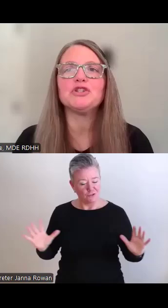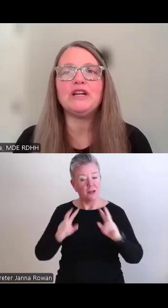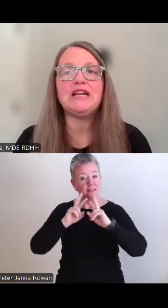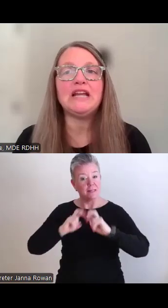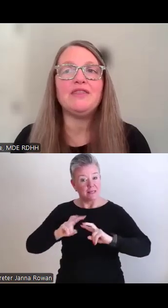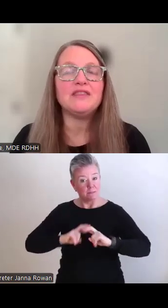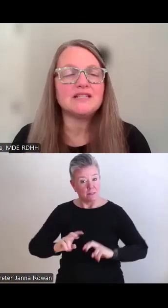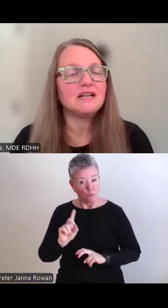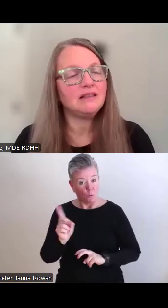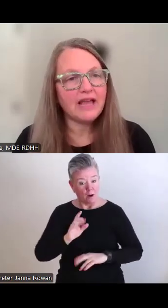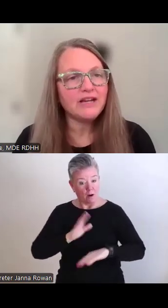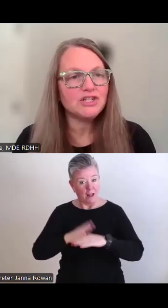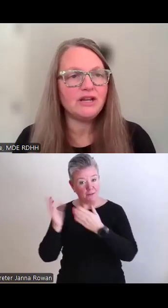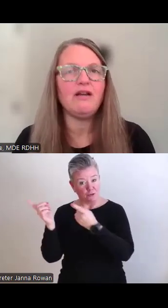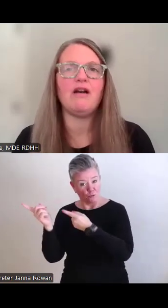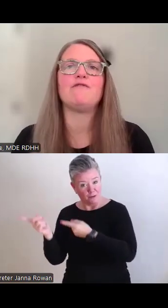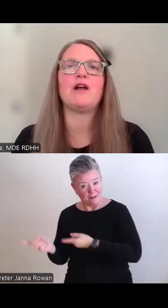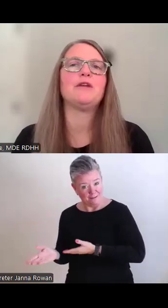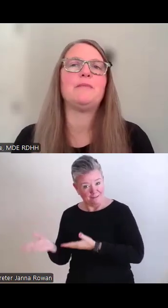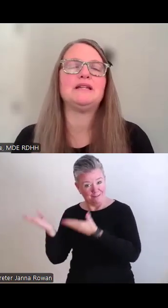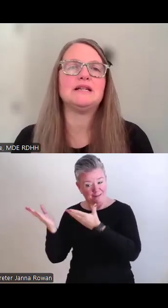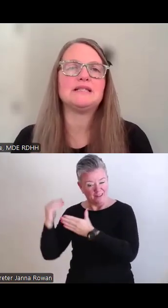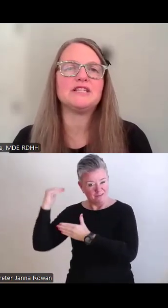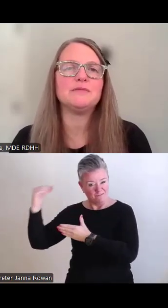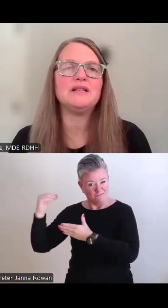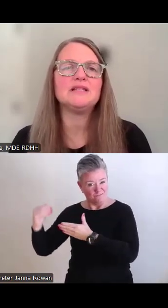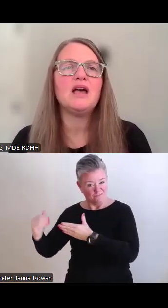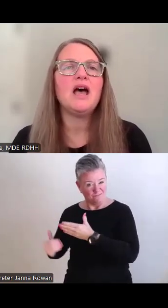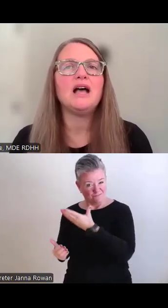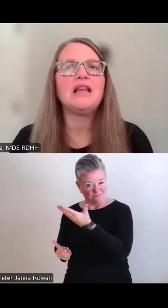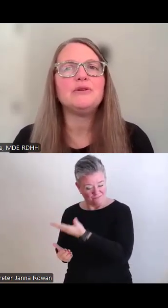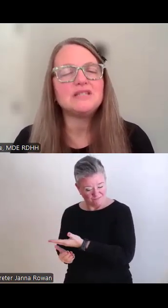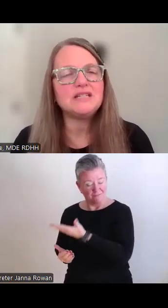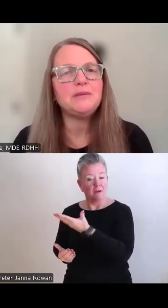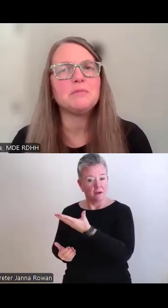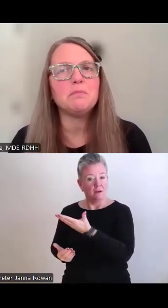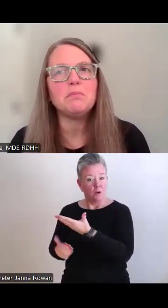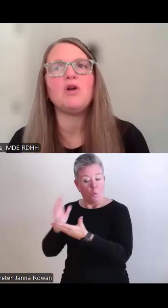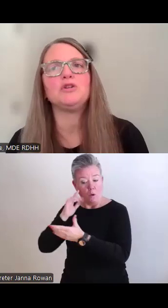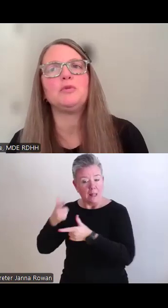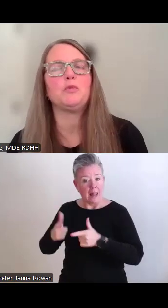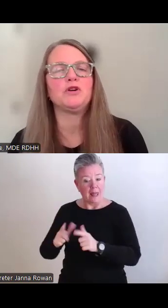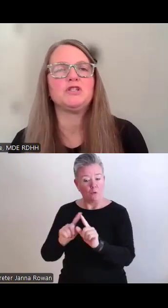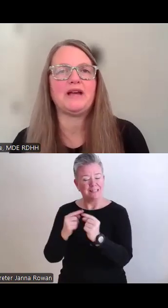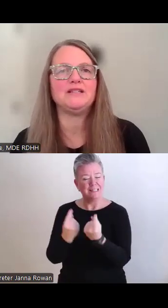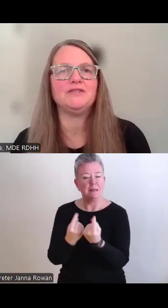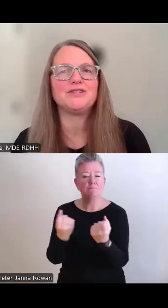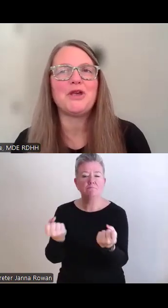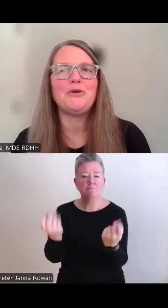your screen, and this collection of recommended assessments allows teams multiple perspectives